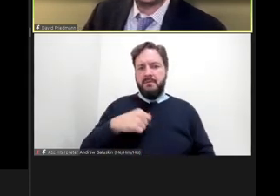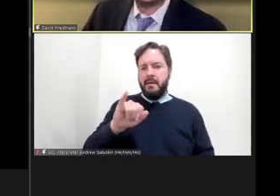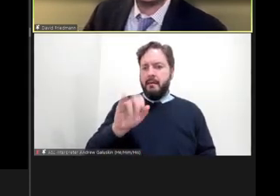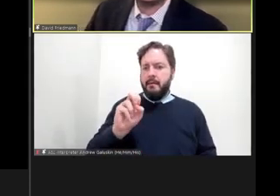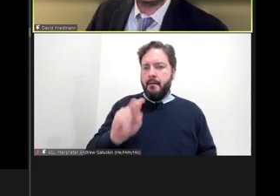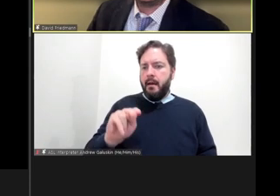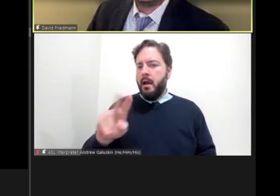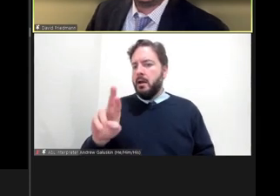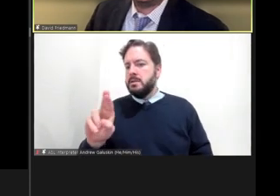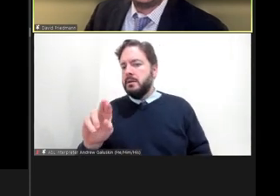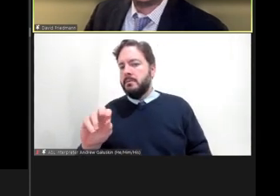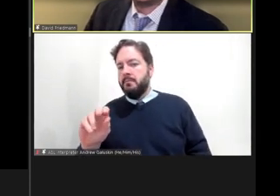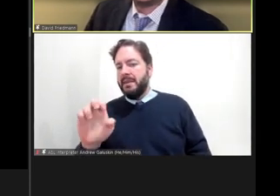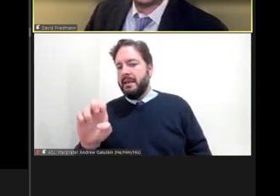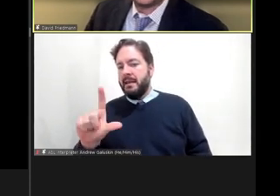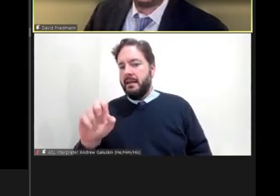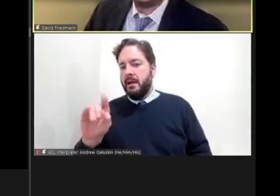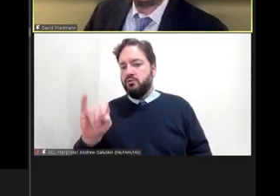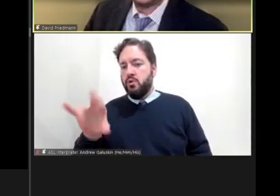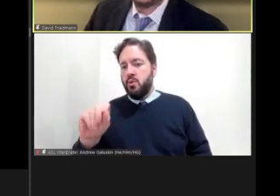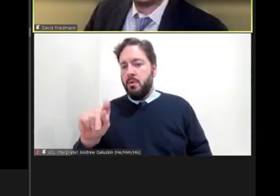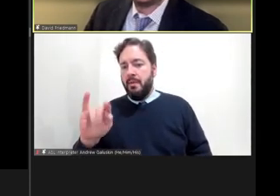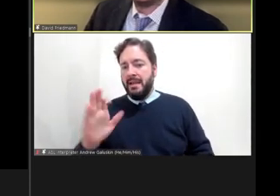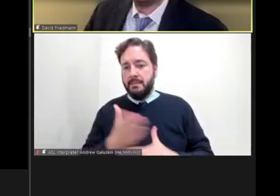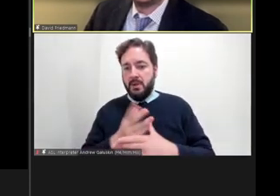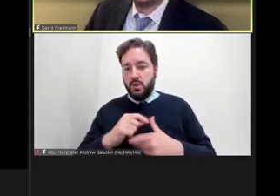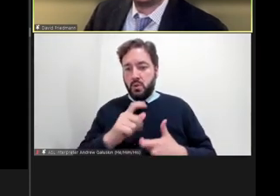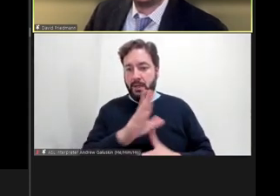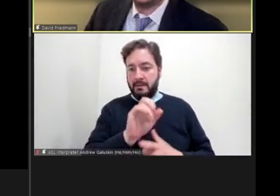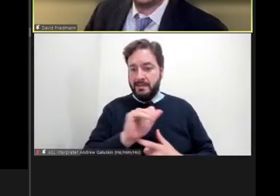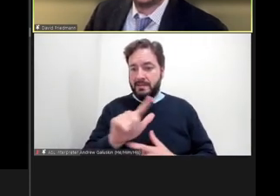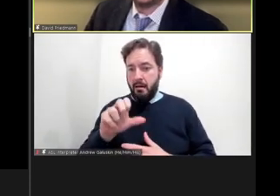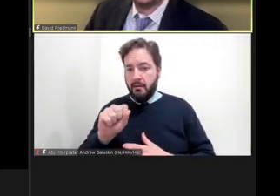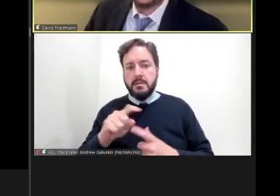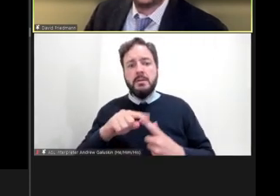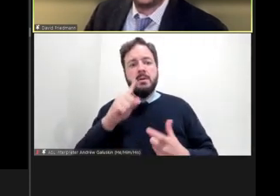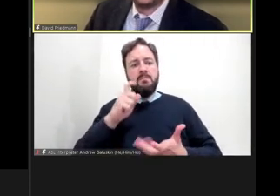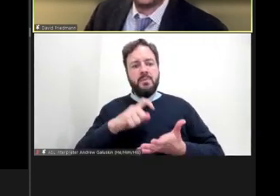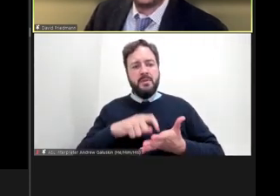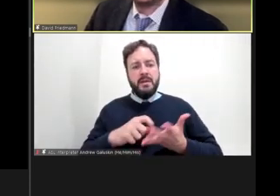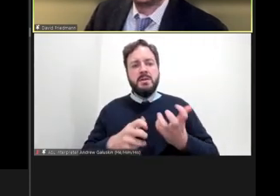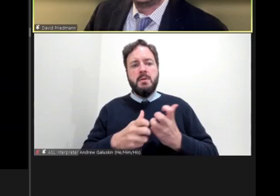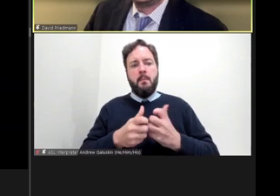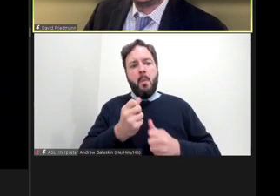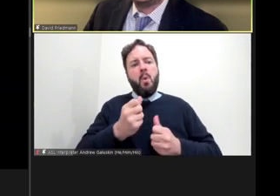cells. It's the most common genetic cause of non-syndromic congenital hearing loss.